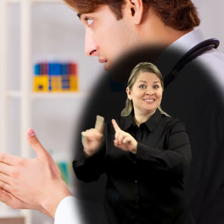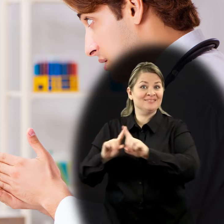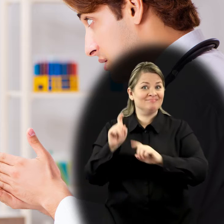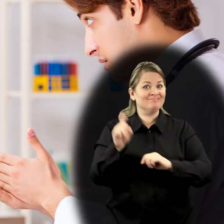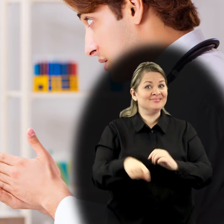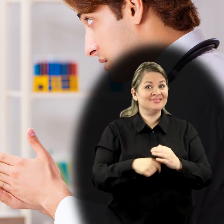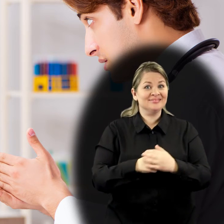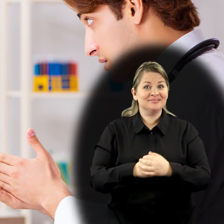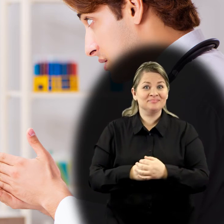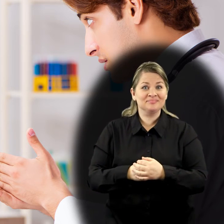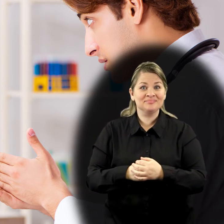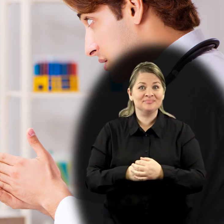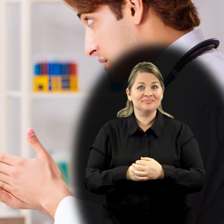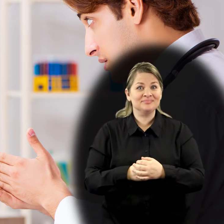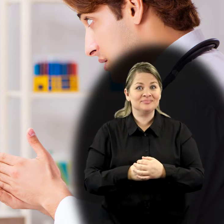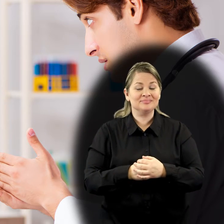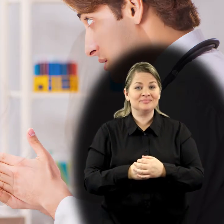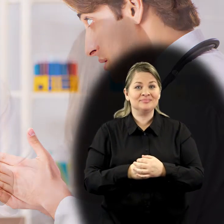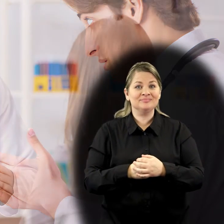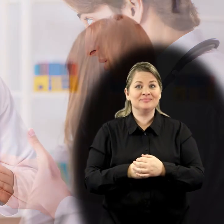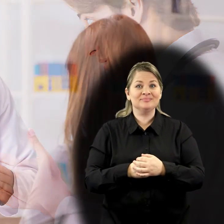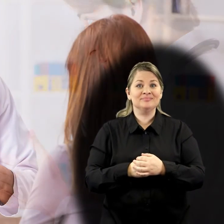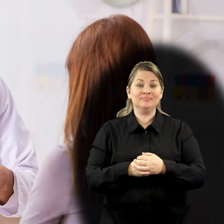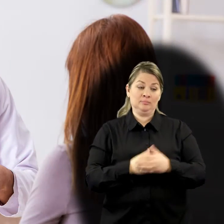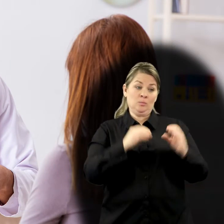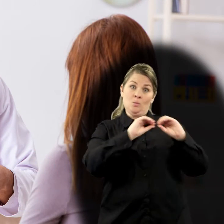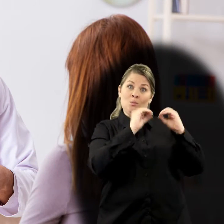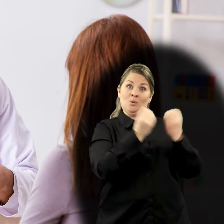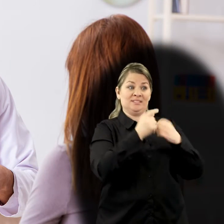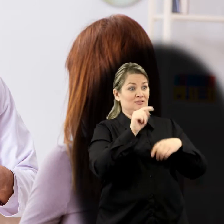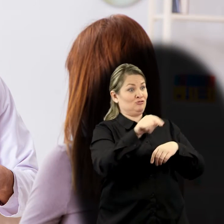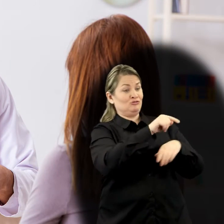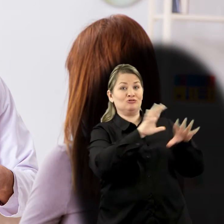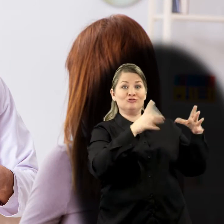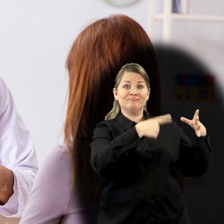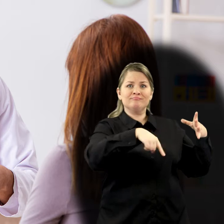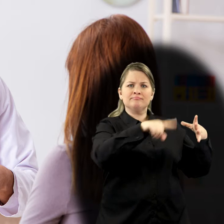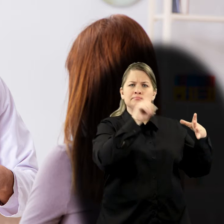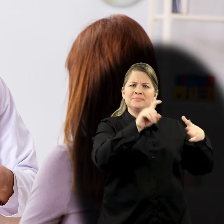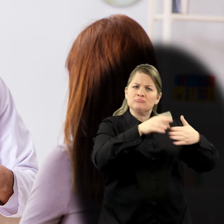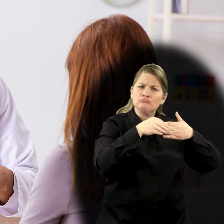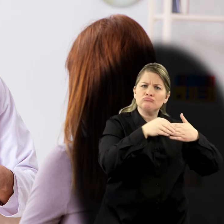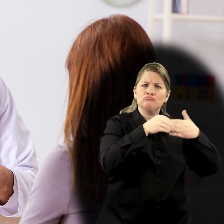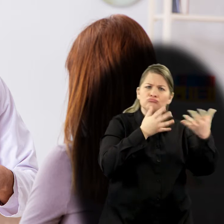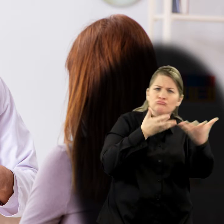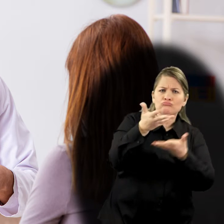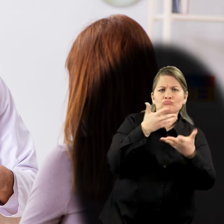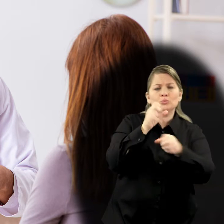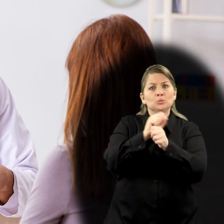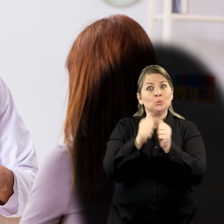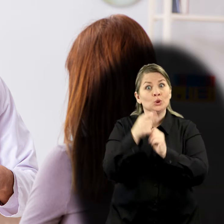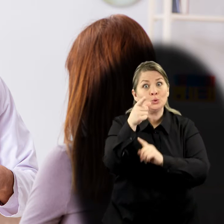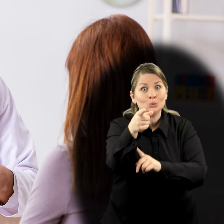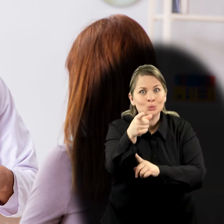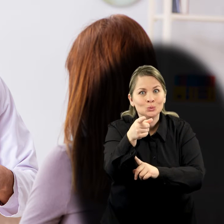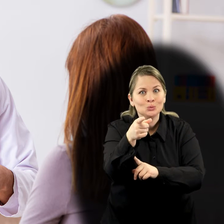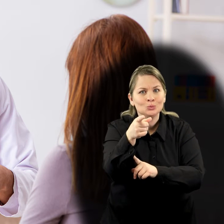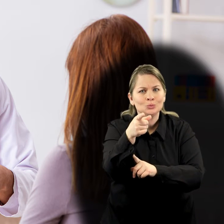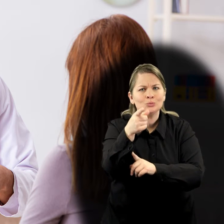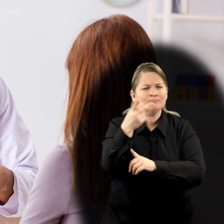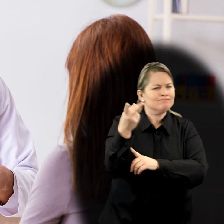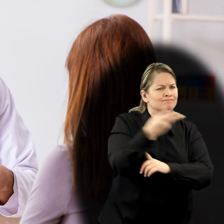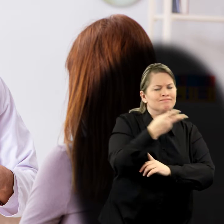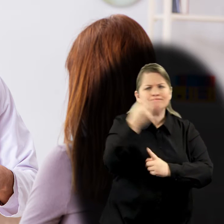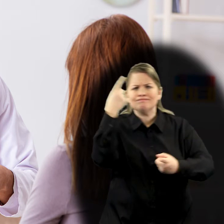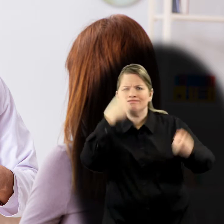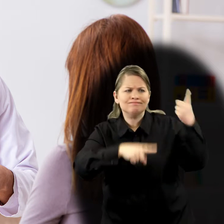Organizations need to be flexible and need to work with you to find a communication option